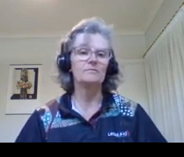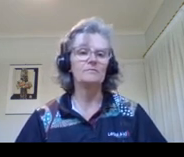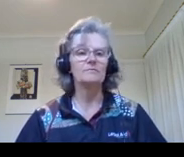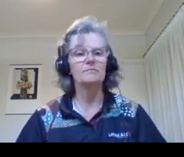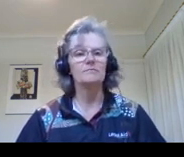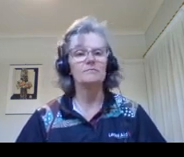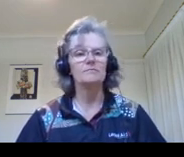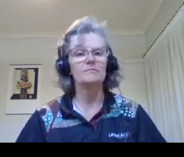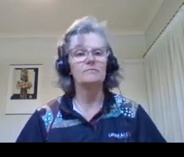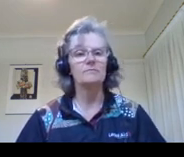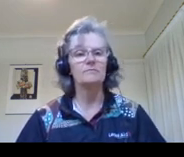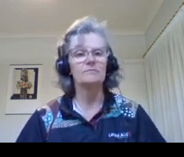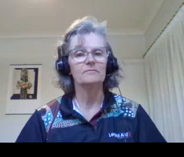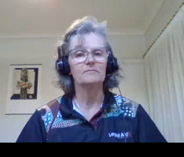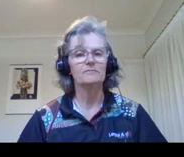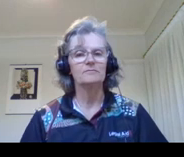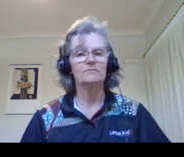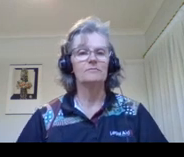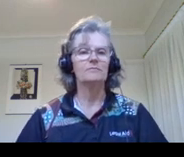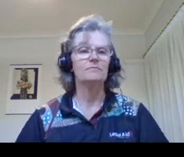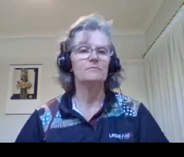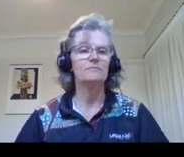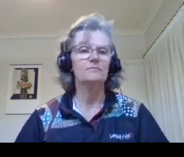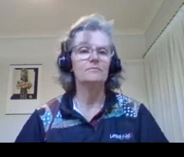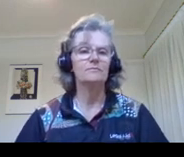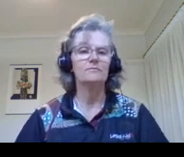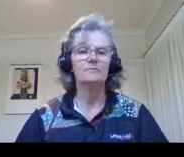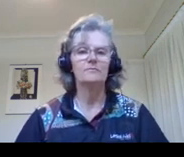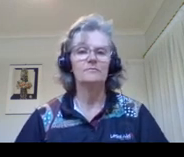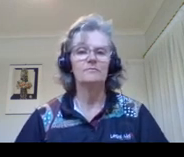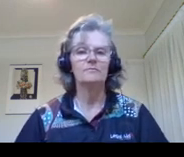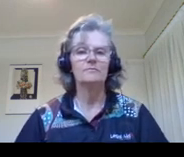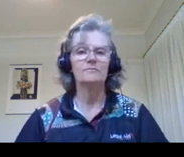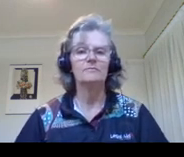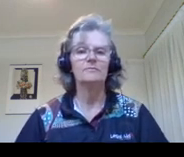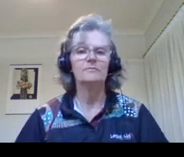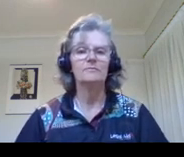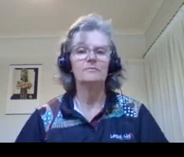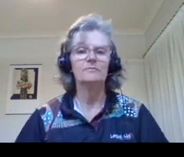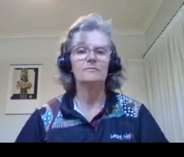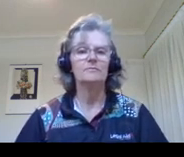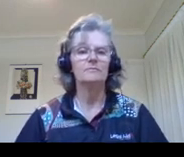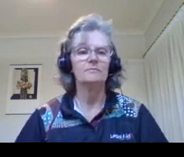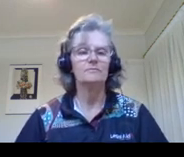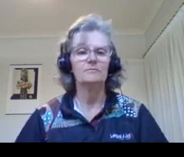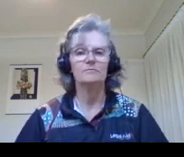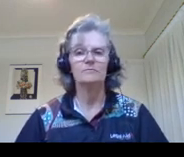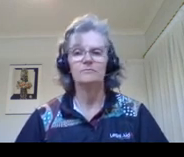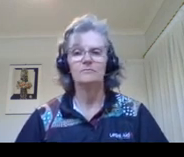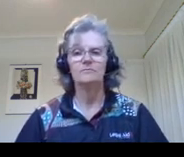pharmacy so what it is called card skimming card skimming can occur where people have this device